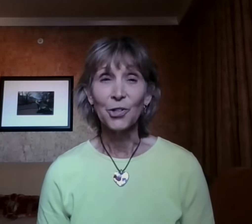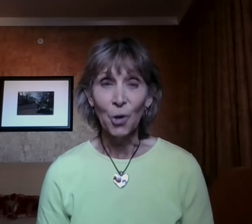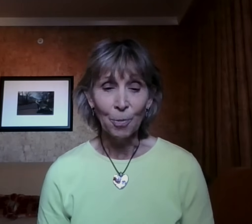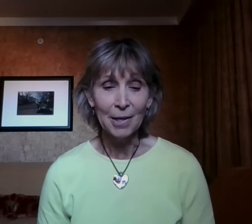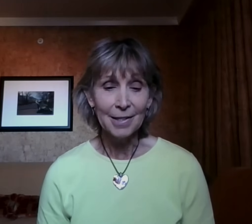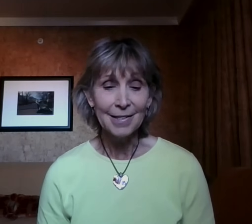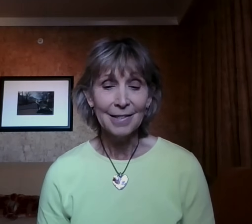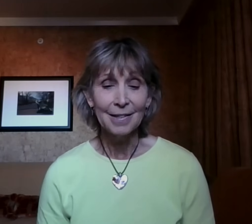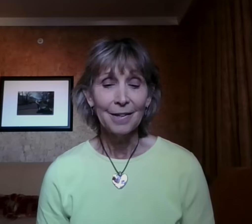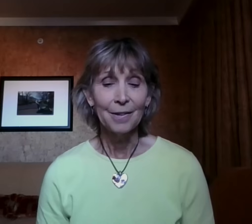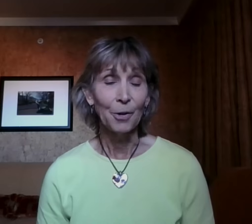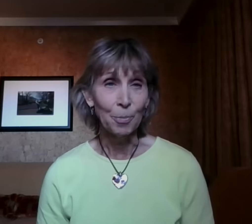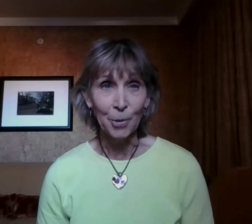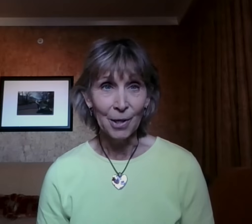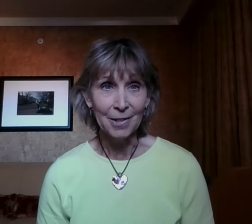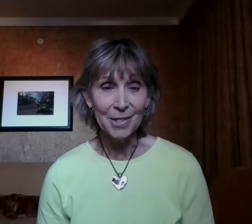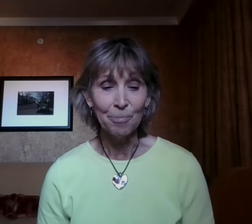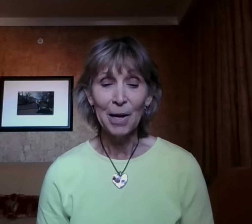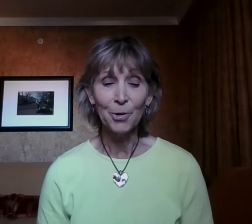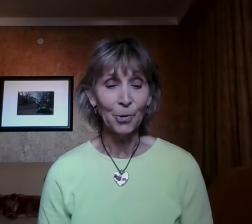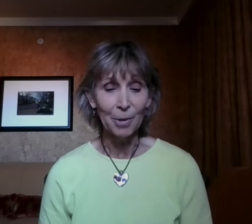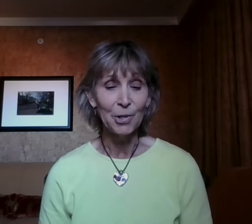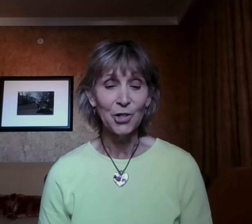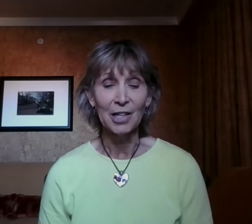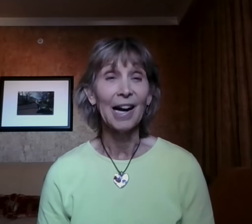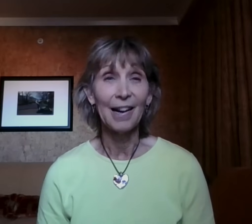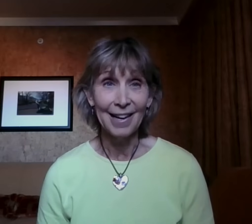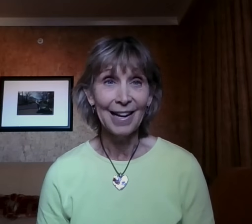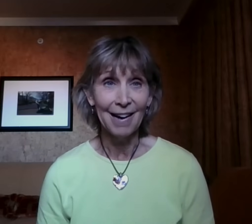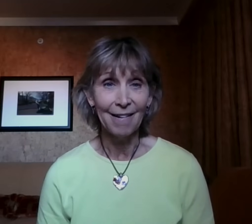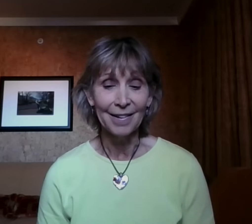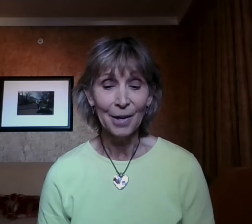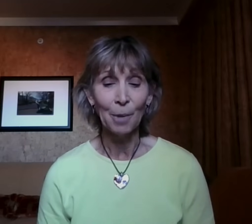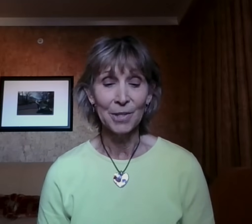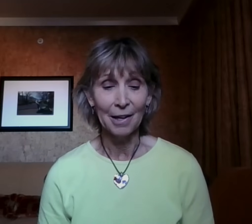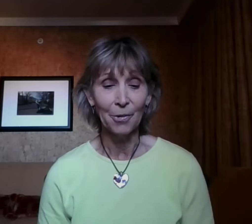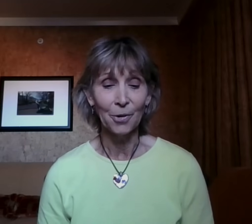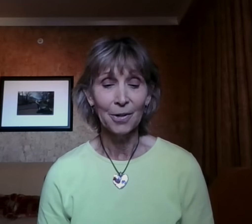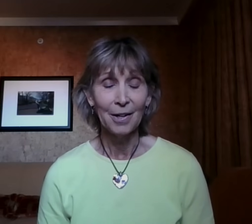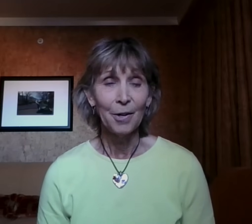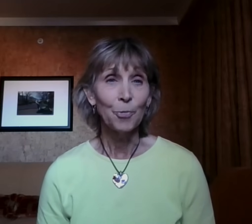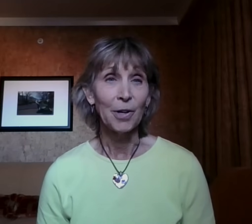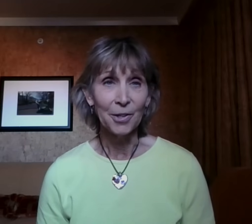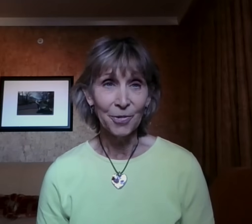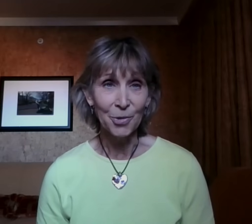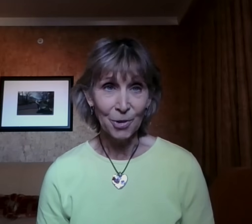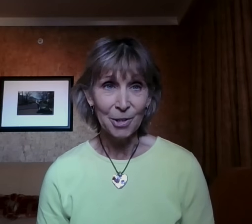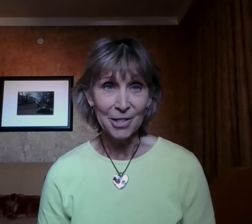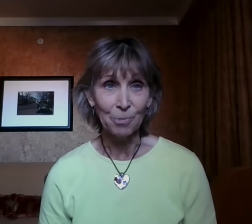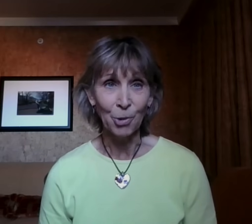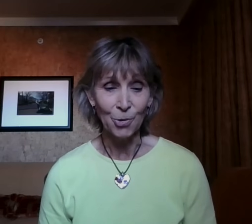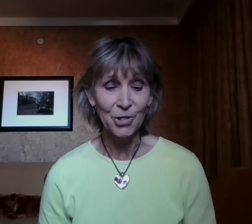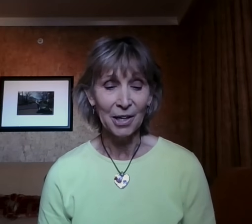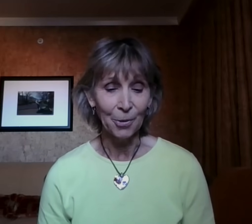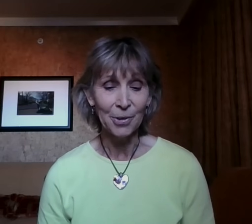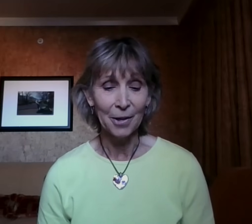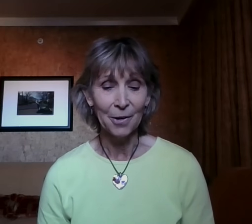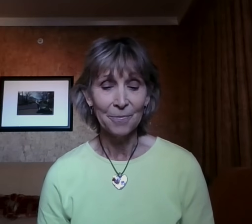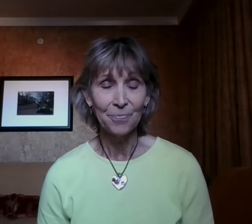where genomics, therapeutics, medical imaging, and AI come together for an individualized approach to healthcare.